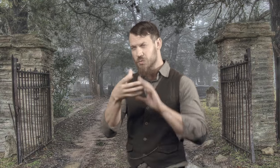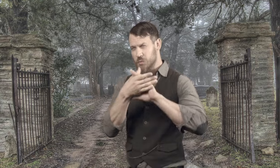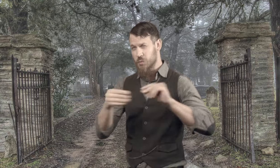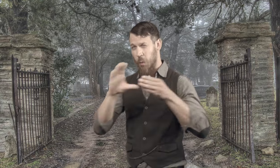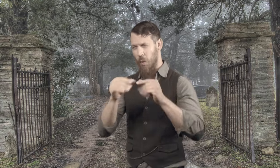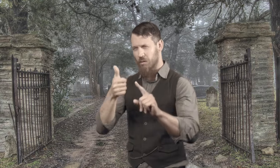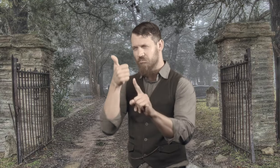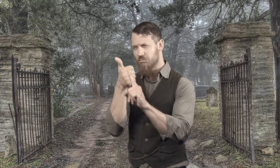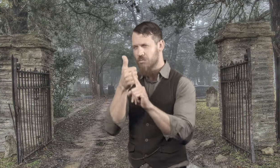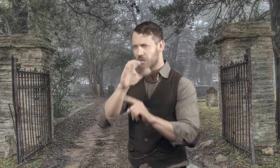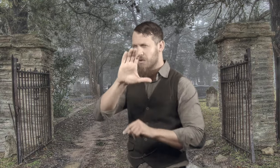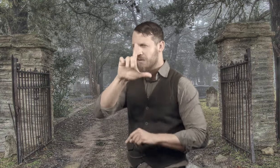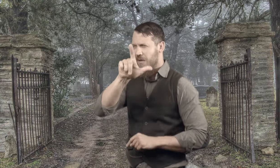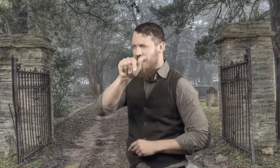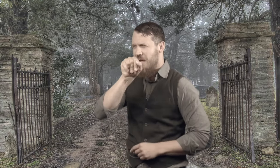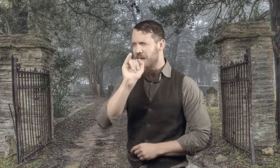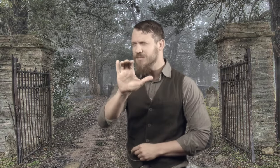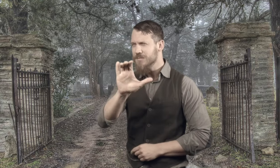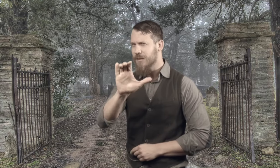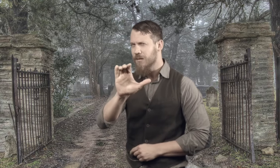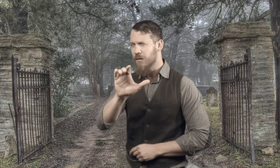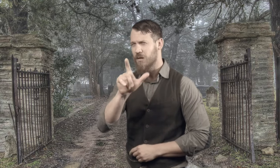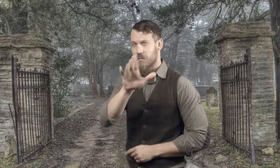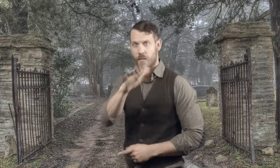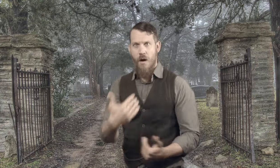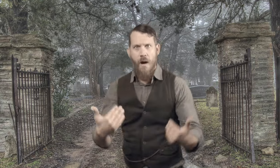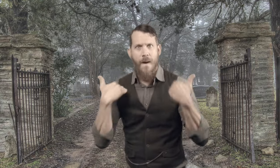Now, this story, it's a classic.